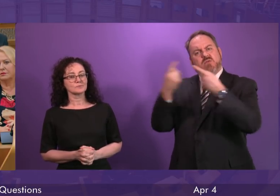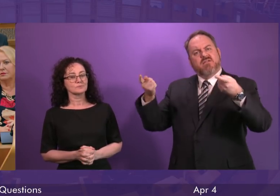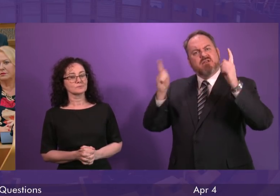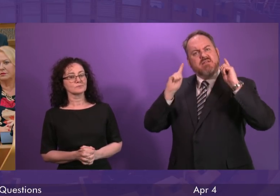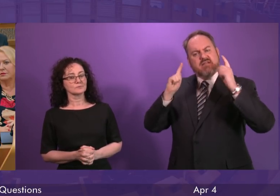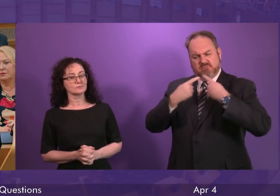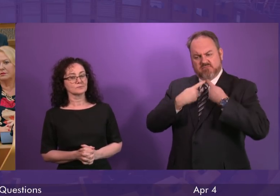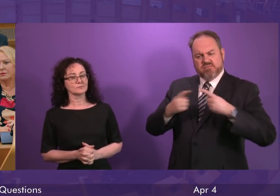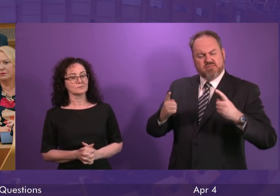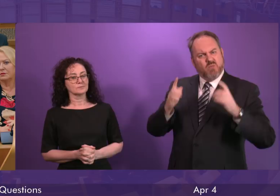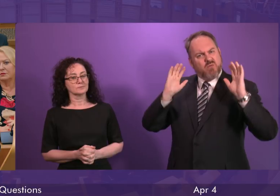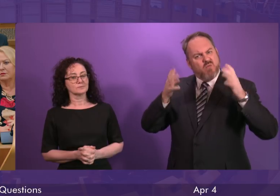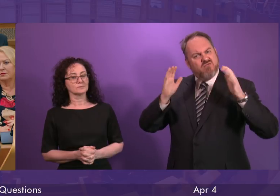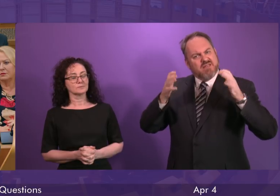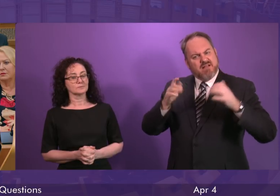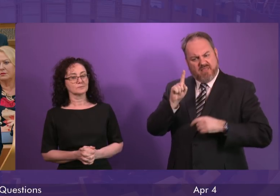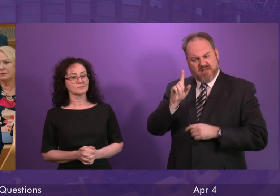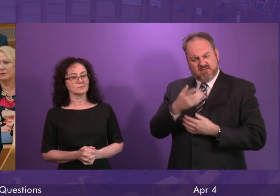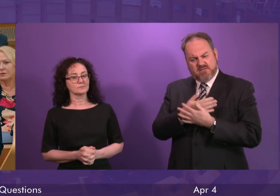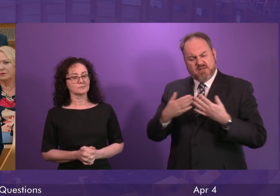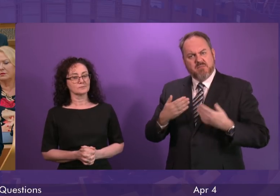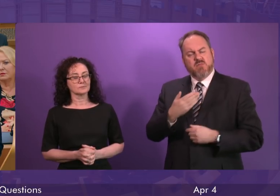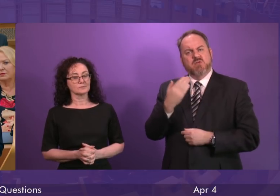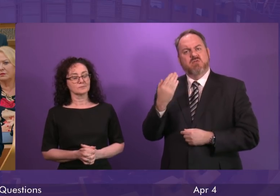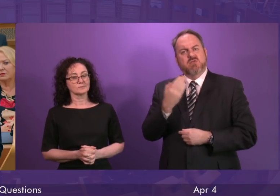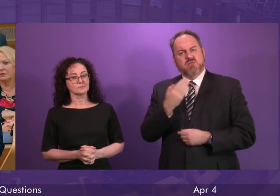said that there is a growing concern that the students in some schools, particularly